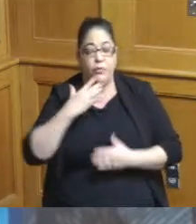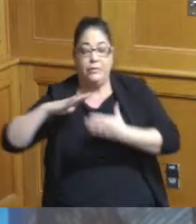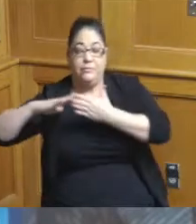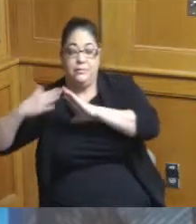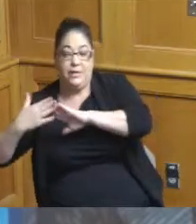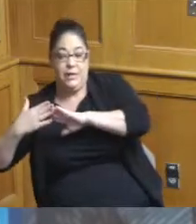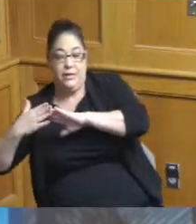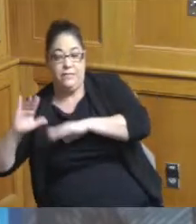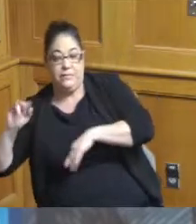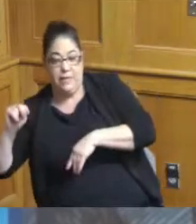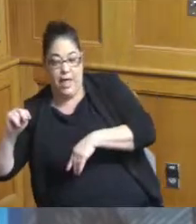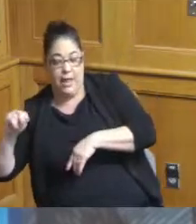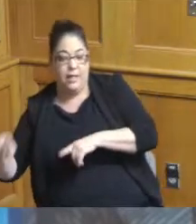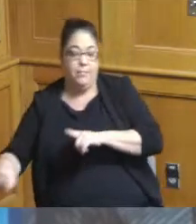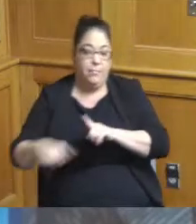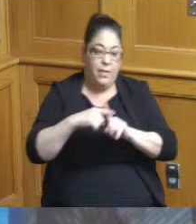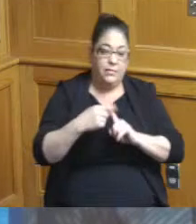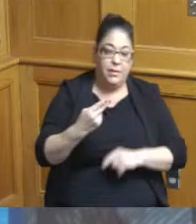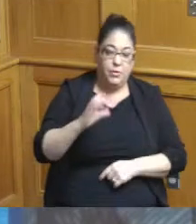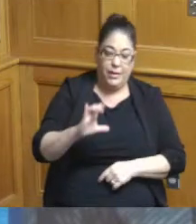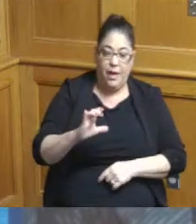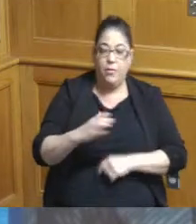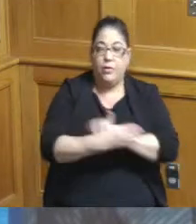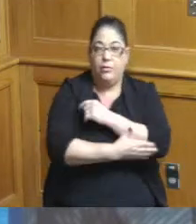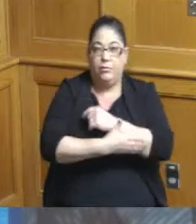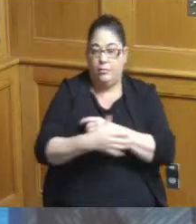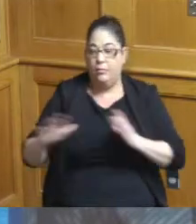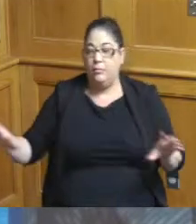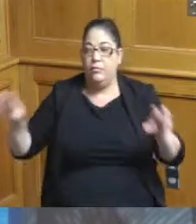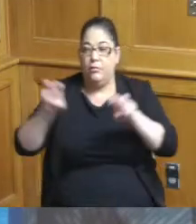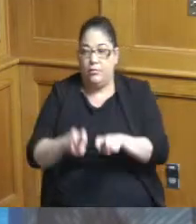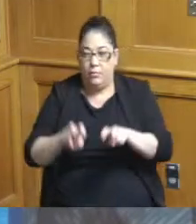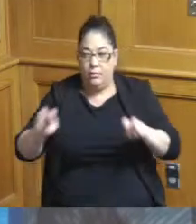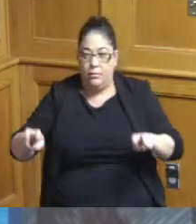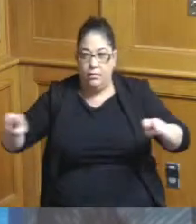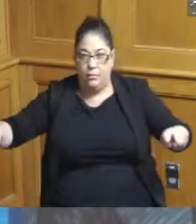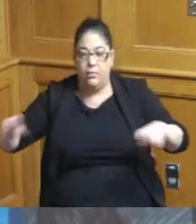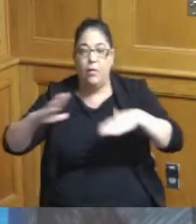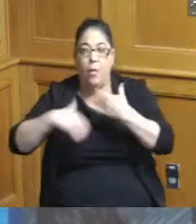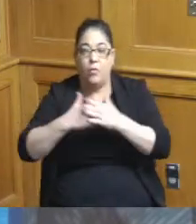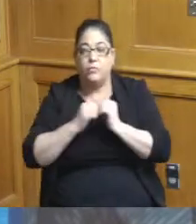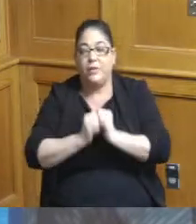ultimately as we get to the point of of making a recommendation to the county in the city as